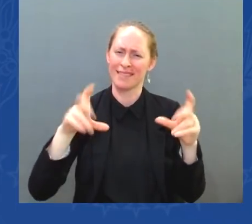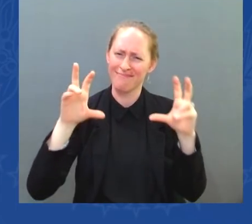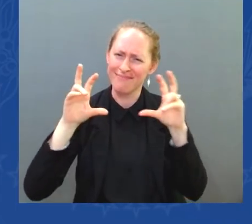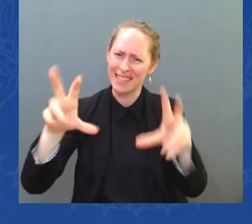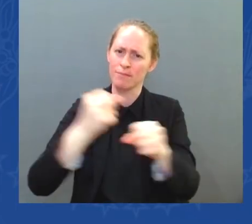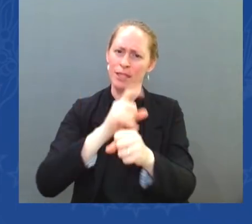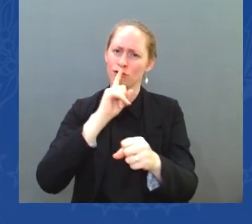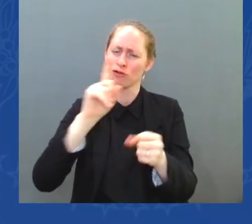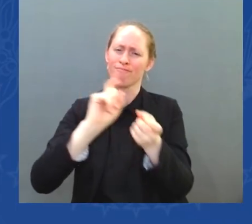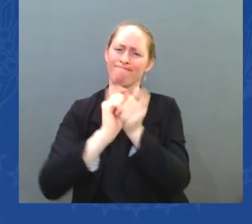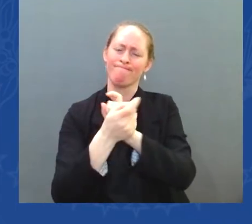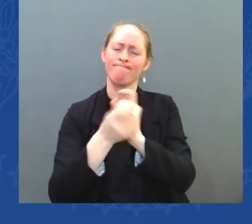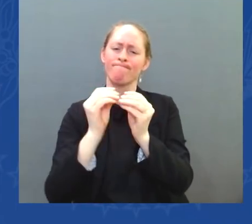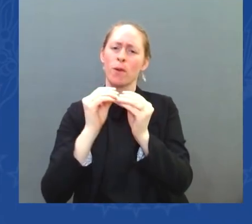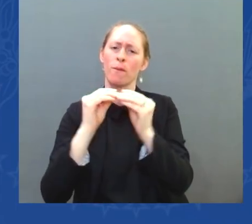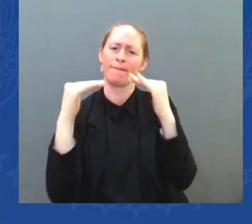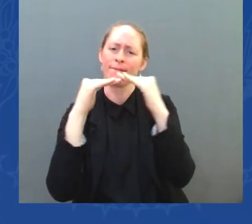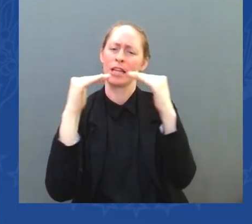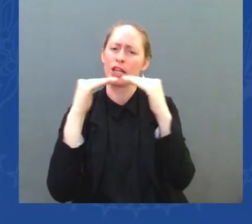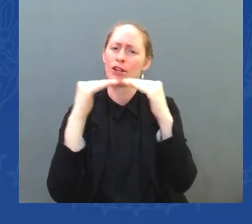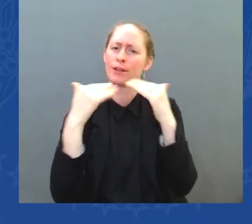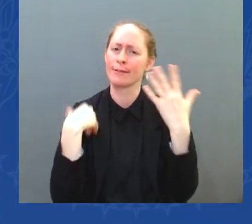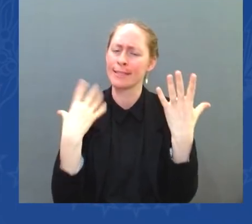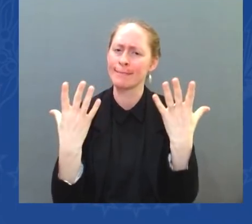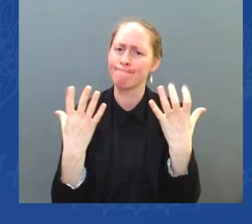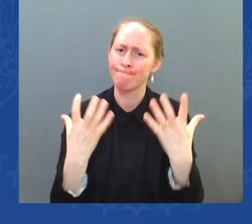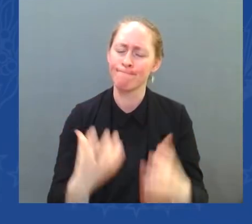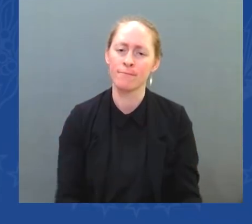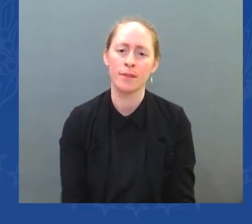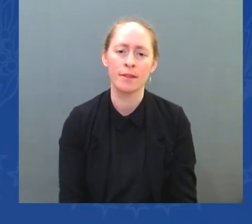And this is something that I've talked about with Brent Johnson, who is here today.